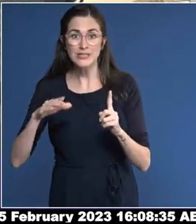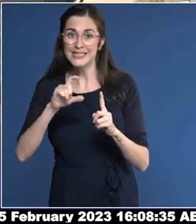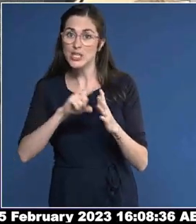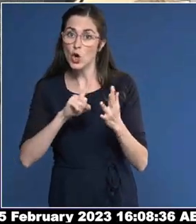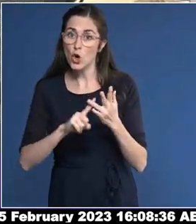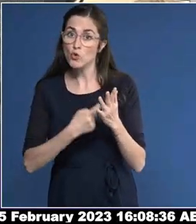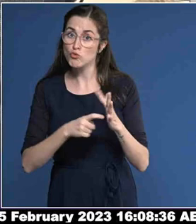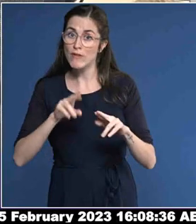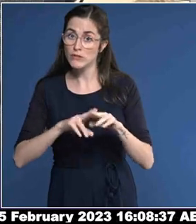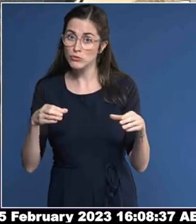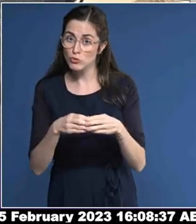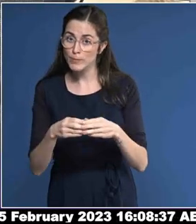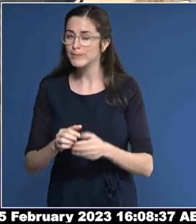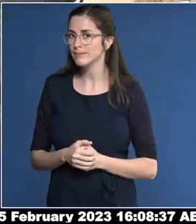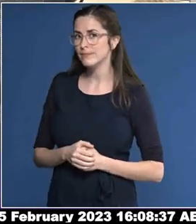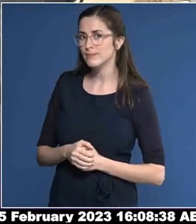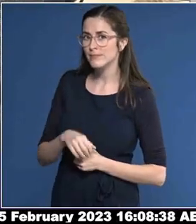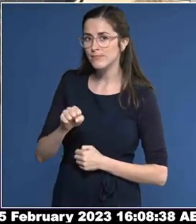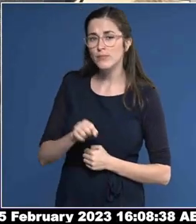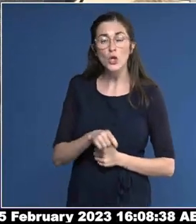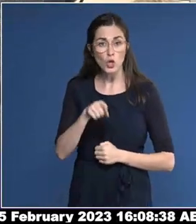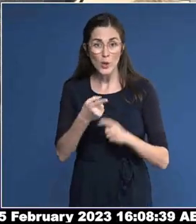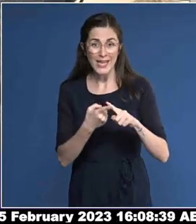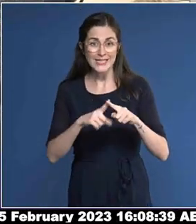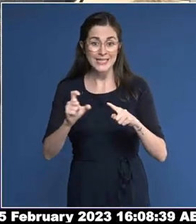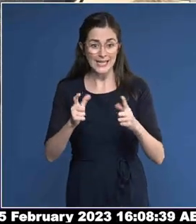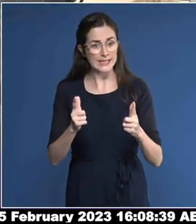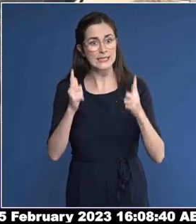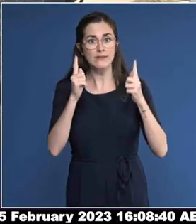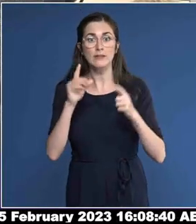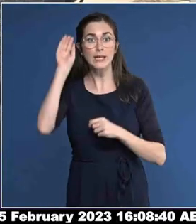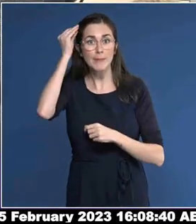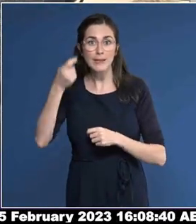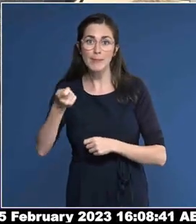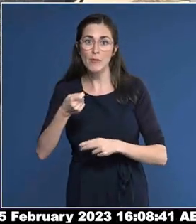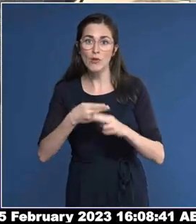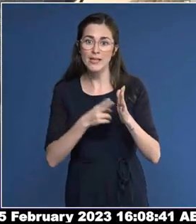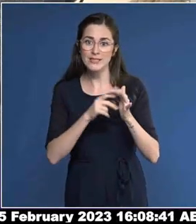And you are an executive committee member of the NDIA's Digital Community of Interest.